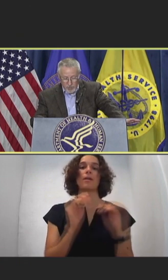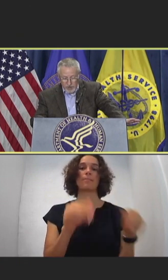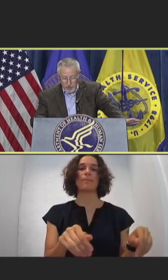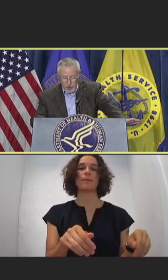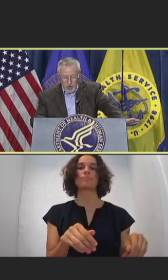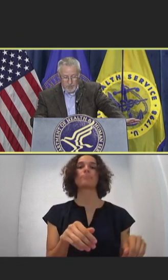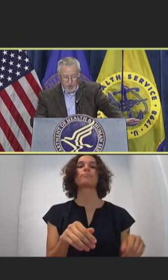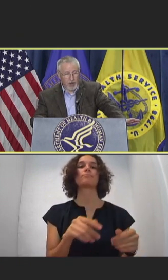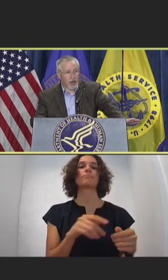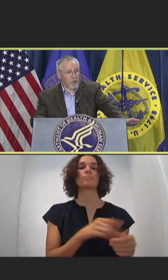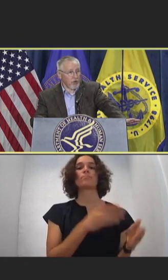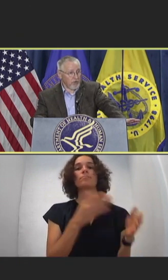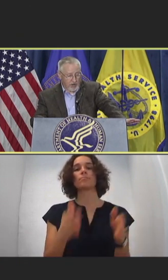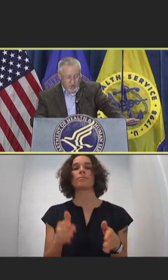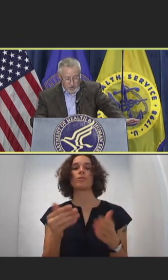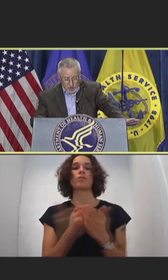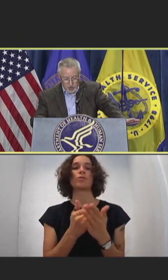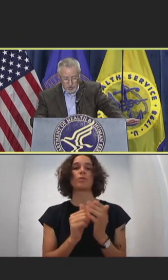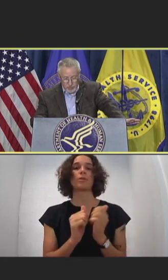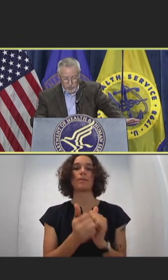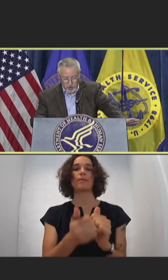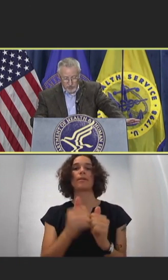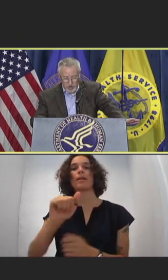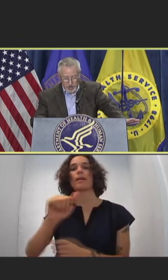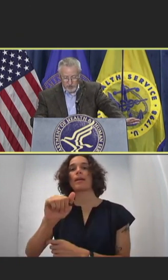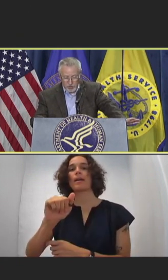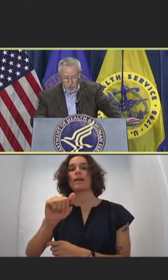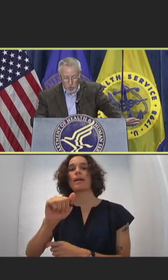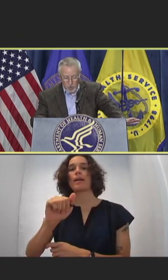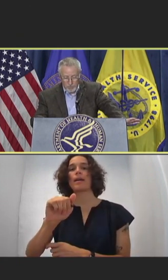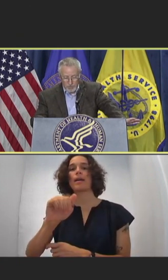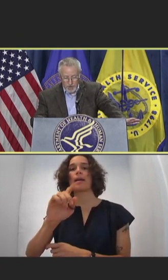the new campaign Admiral Levine mentioned, Risk Less. Do More.